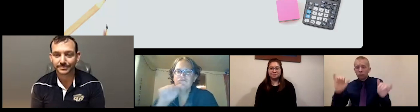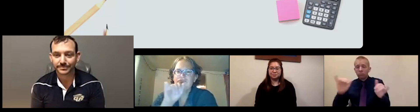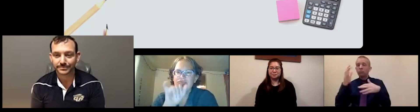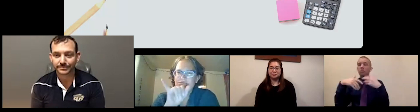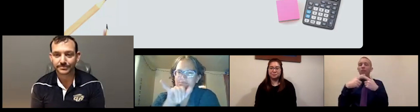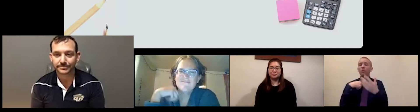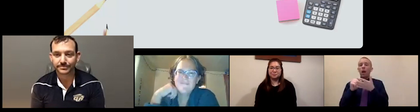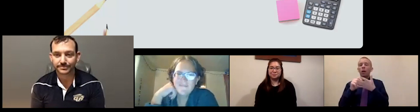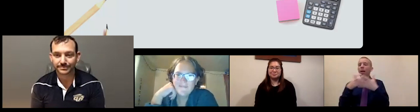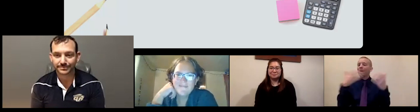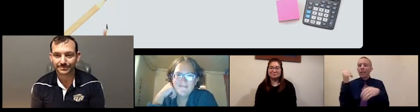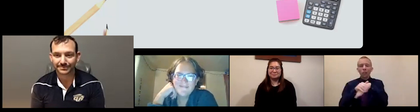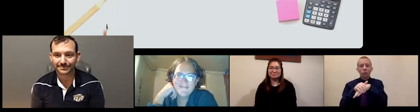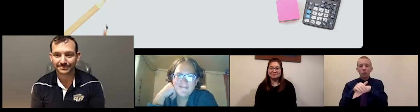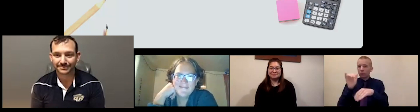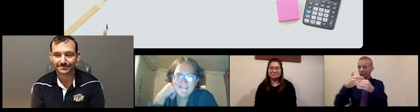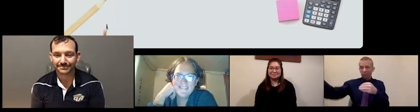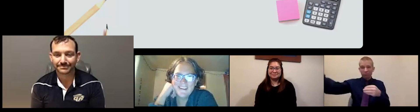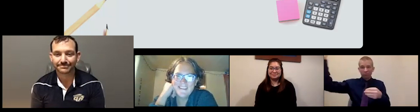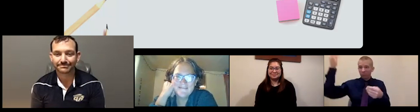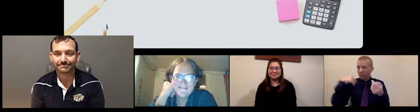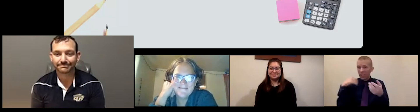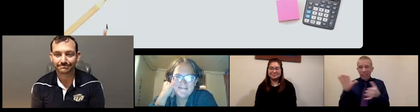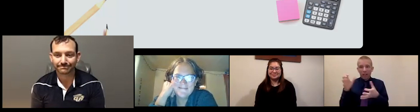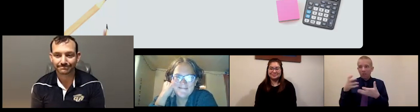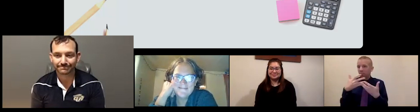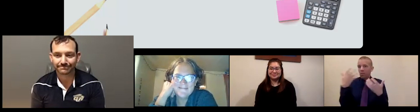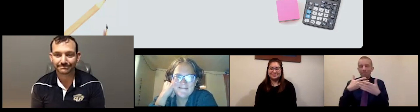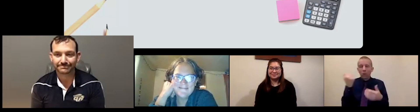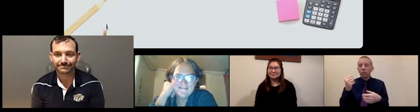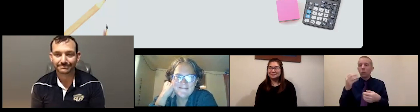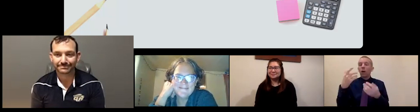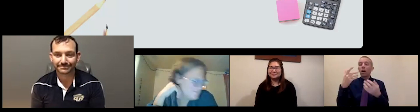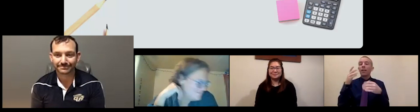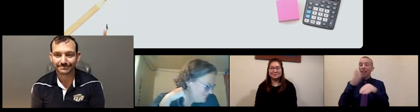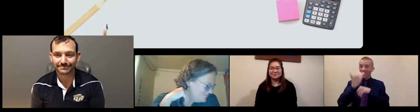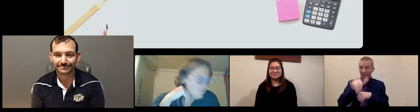Then my English writing improved dramatically, and my performance was much better.